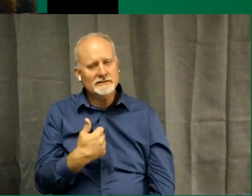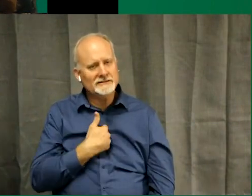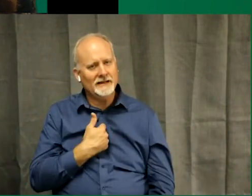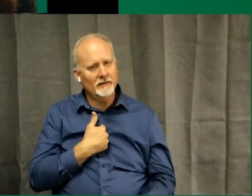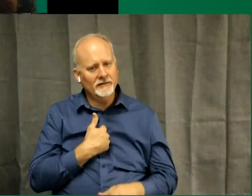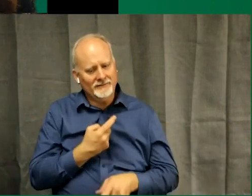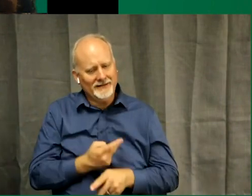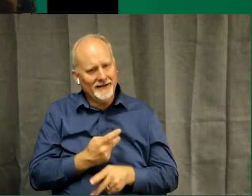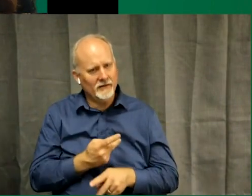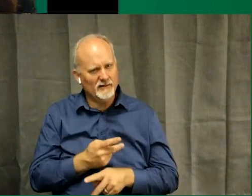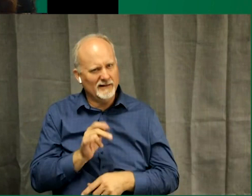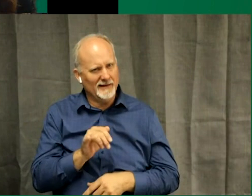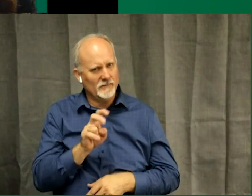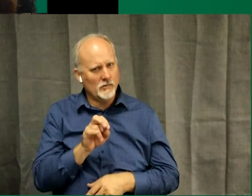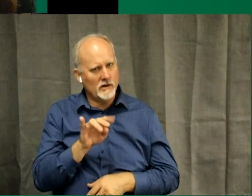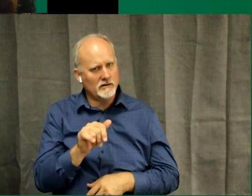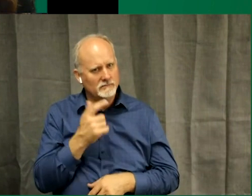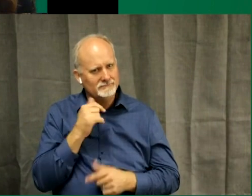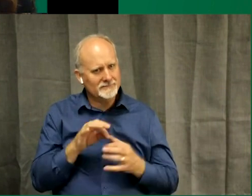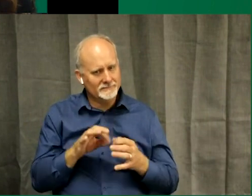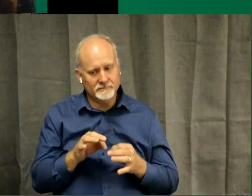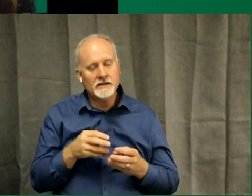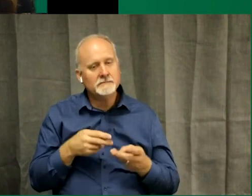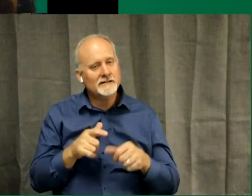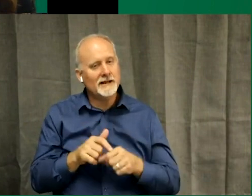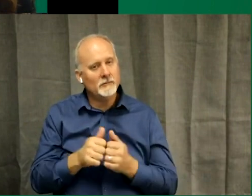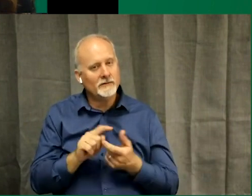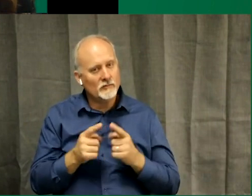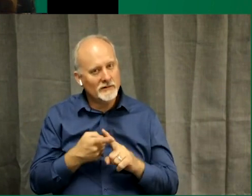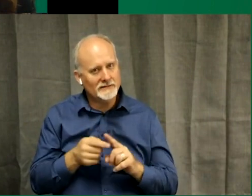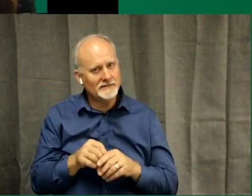veronica mentioned earlier and spend some time with your friends in a safe manner of course